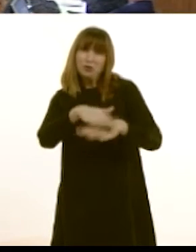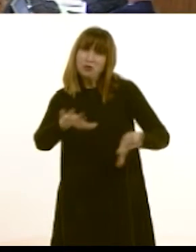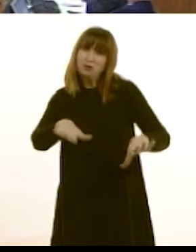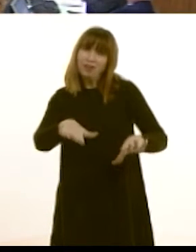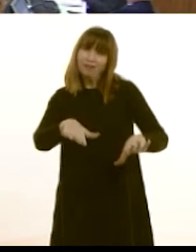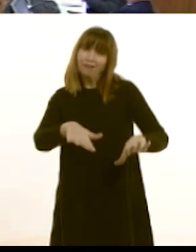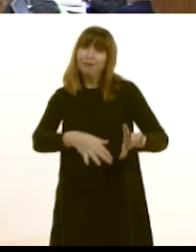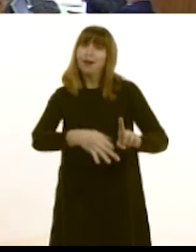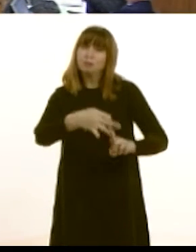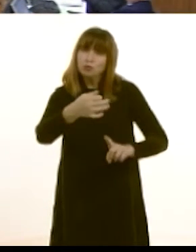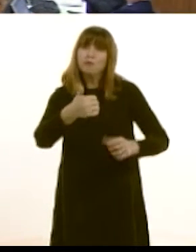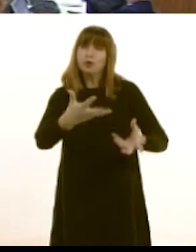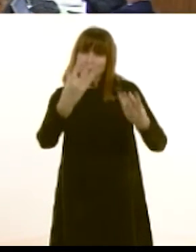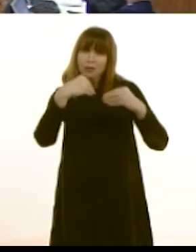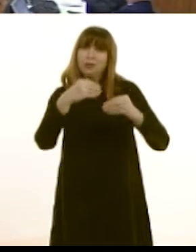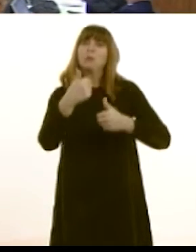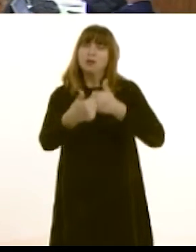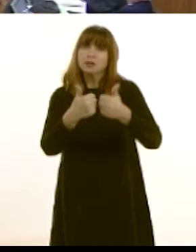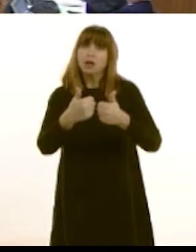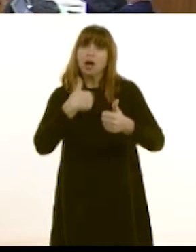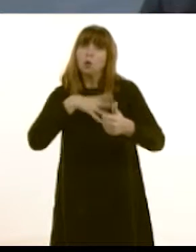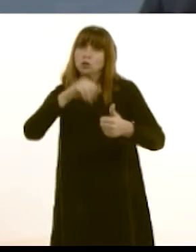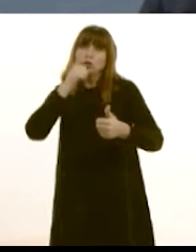but Iím interested in everybodyís child.